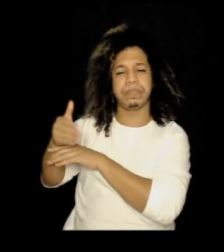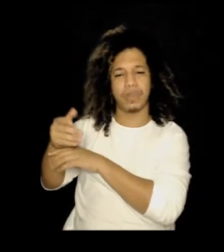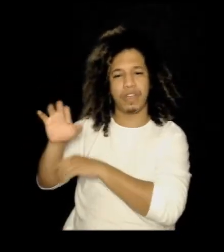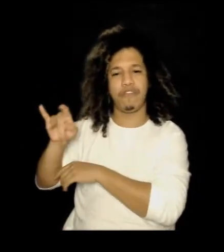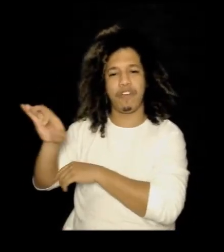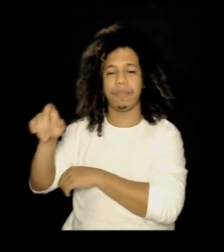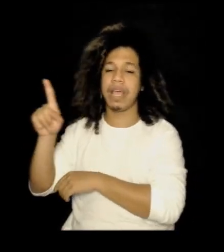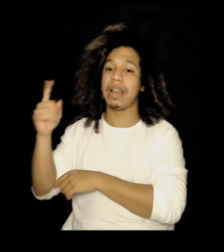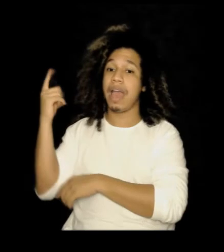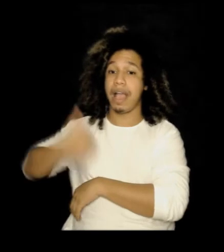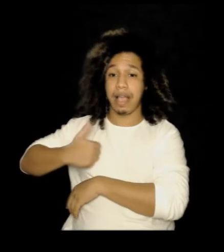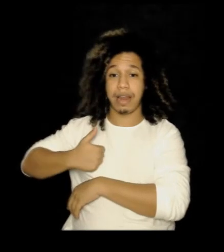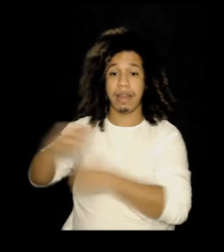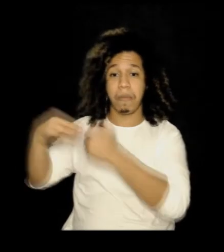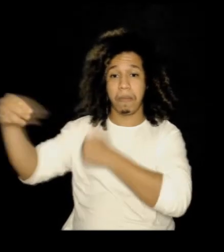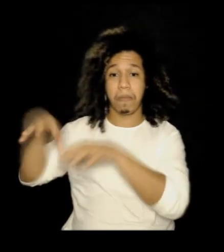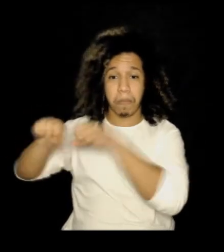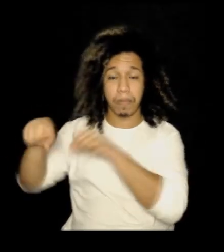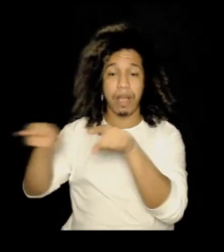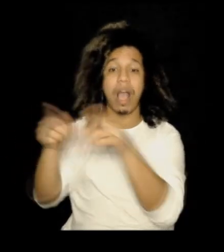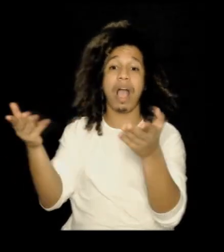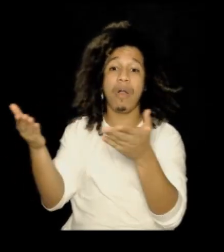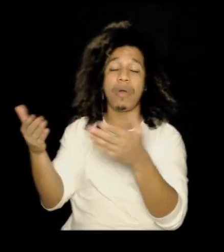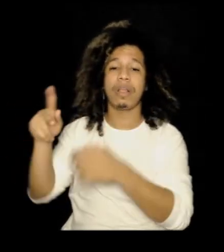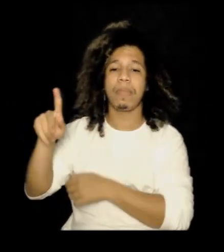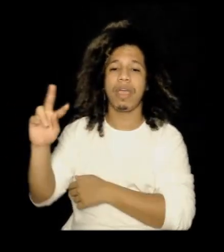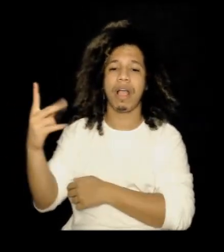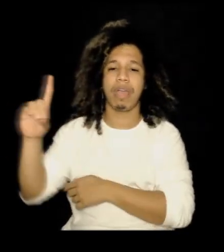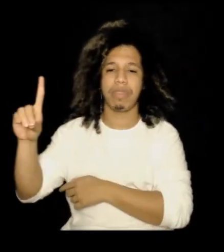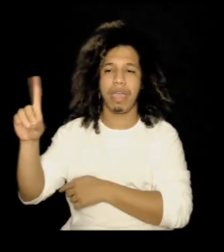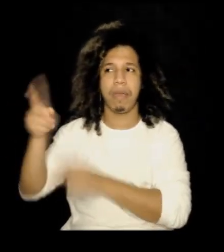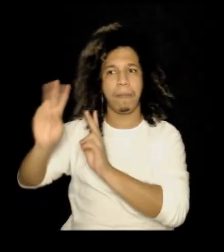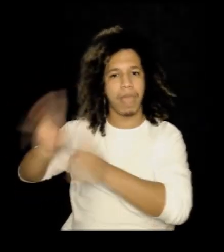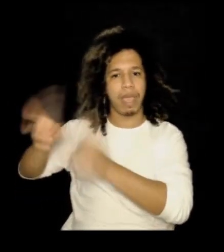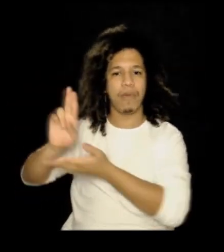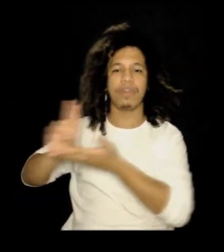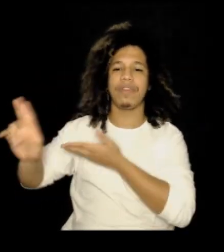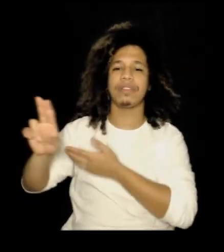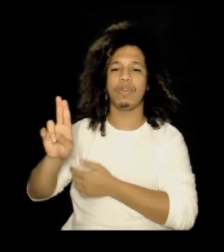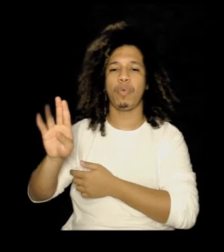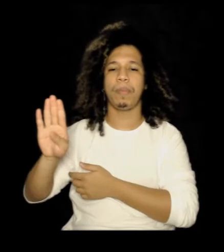degree in Canada is taking a Ph.D. at the same institution, the University of British Columbia.